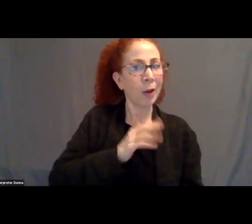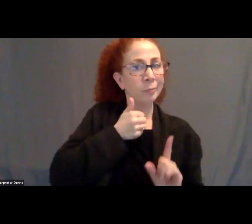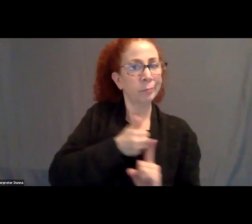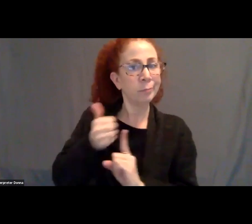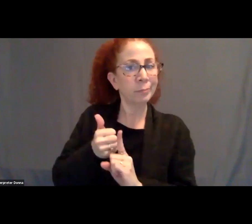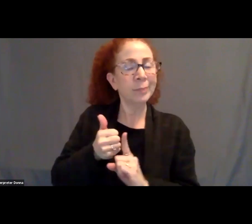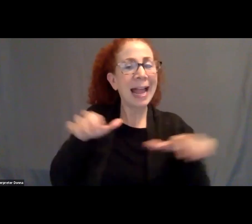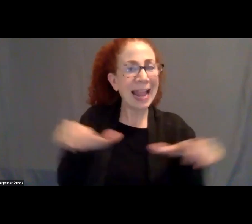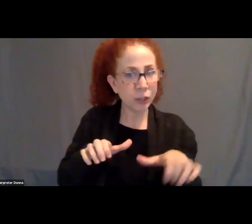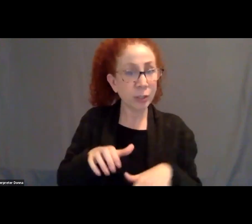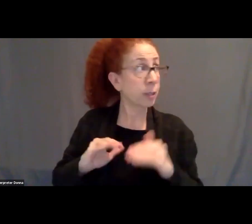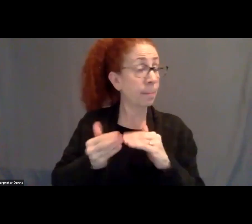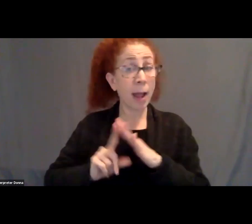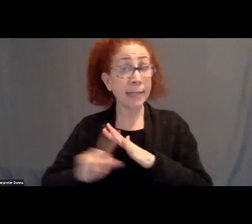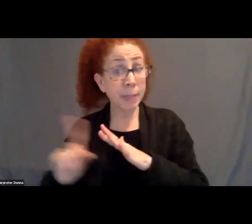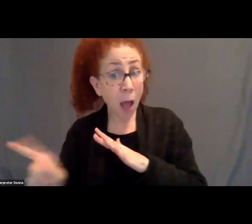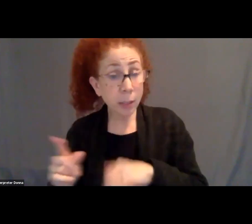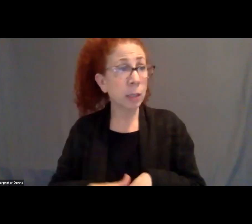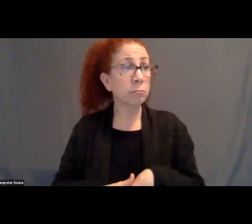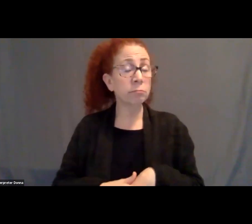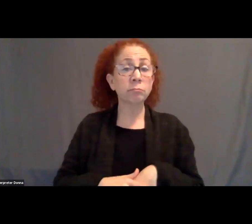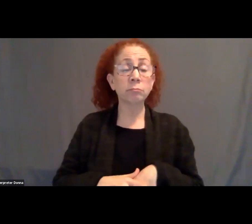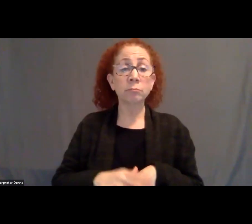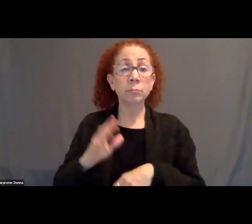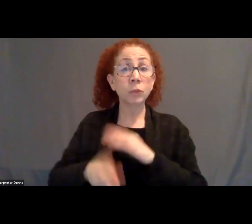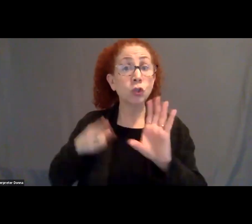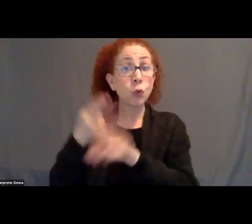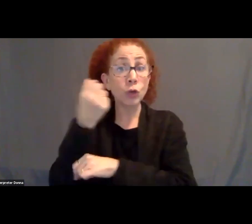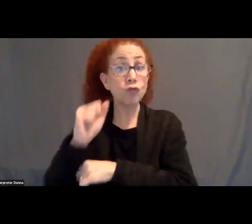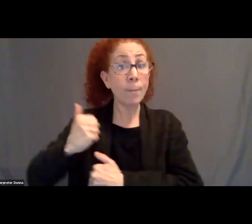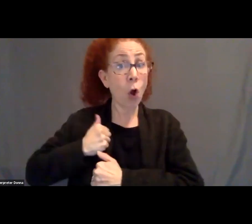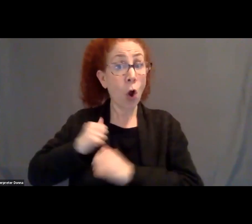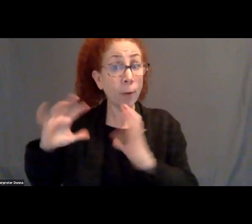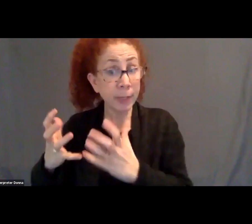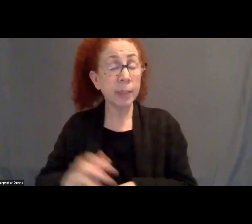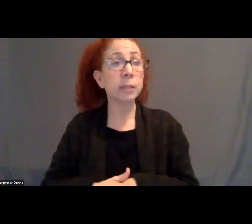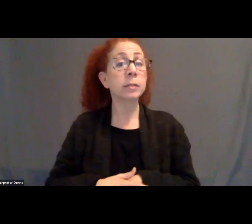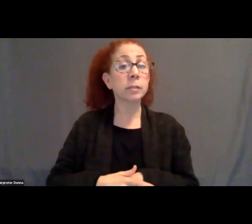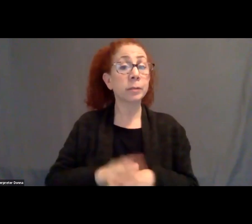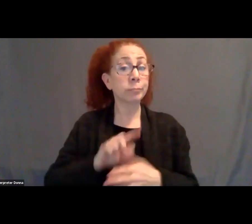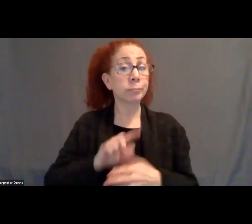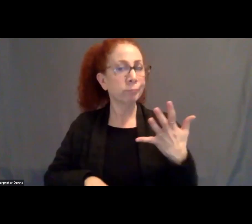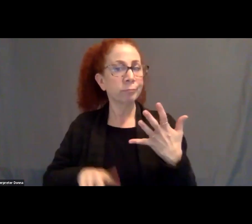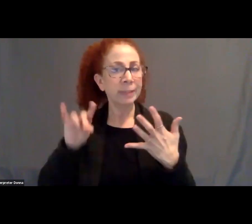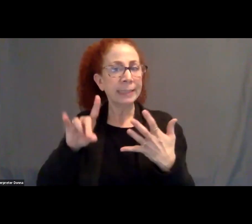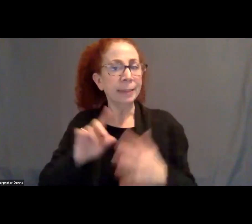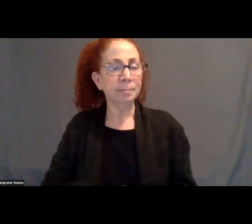by absconding, by joining rebel armies, and so on.